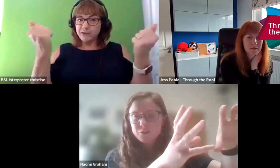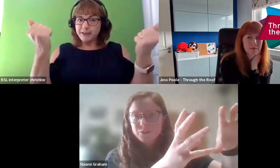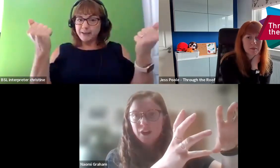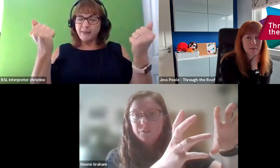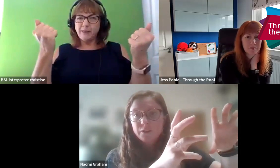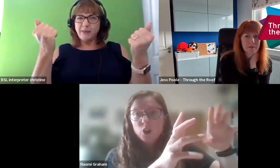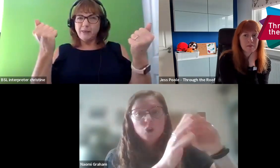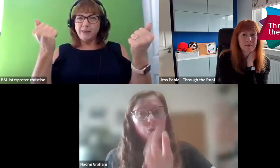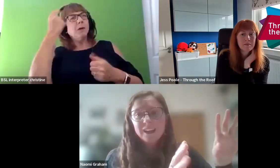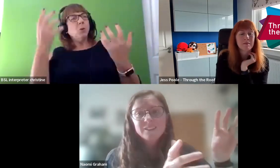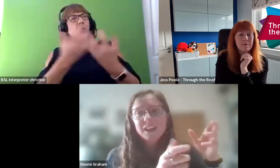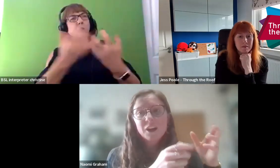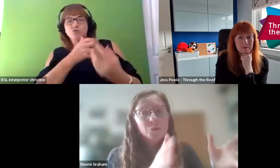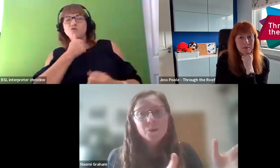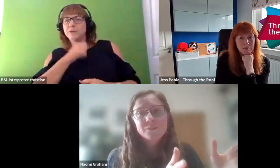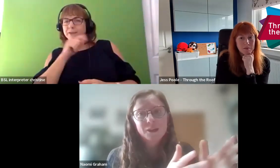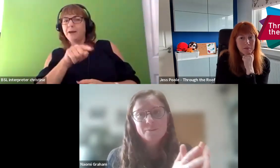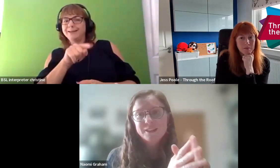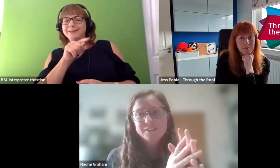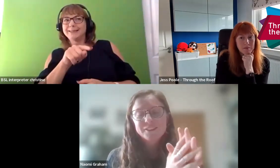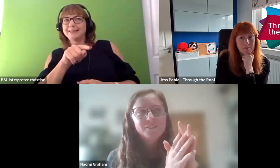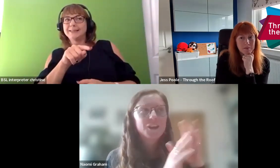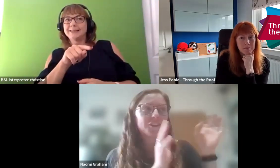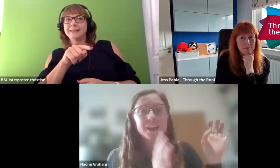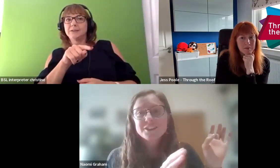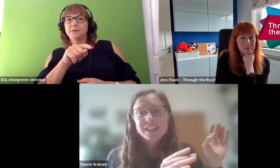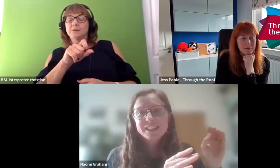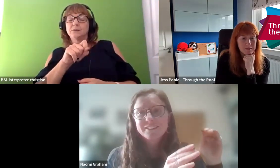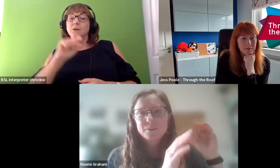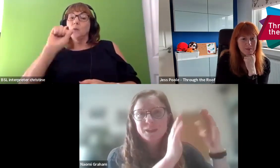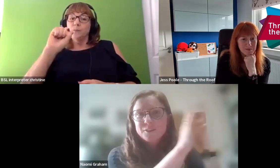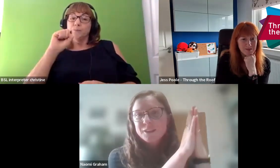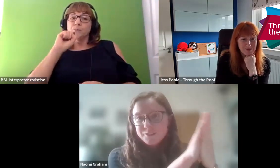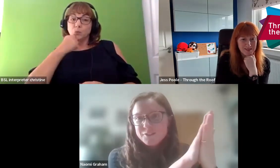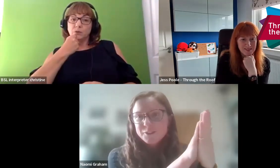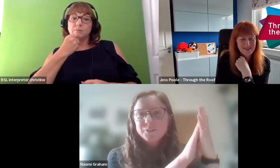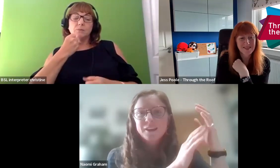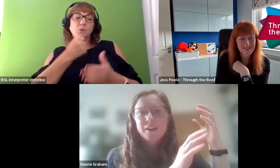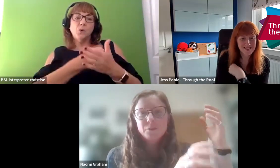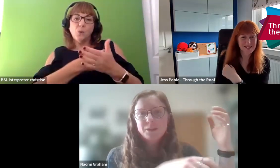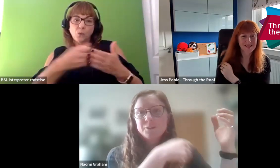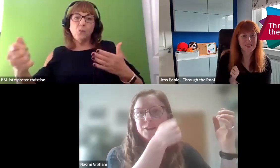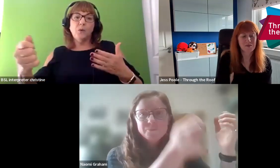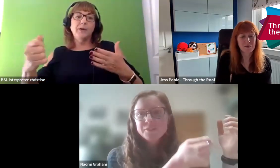visual stuff always like I'd always recommend to church leaders to be using visuals, to be using